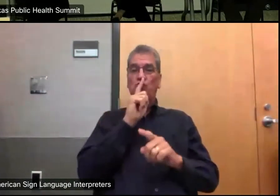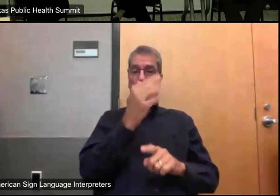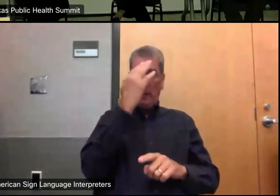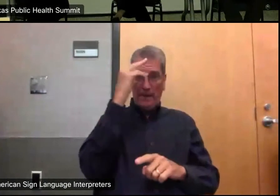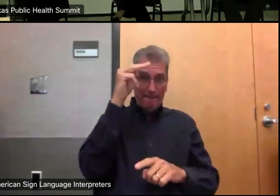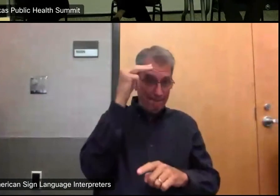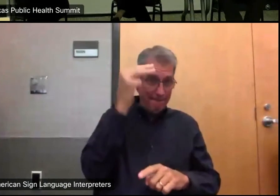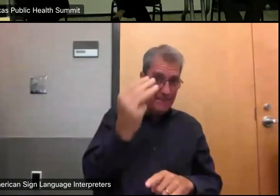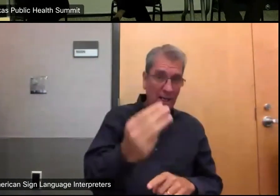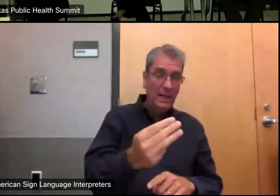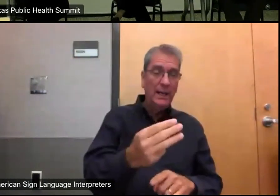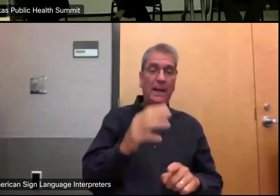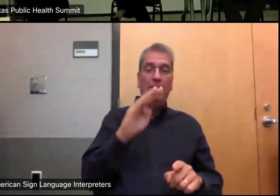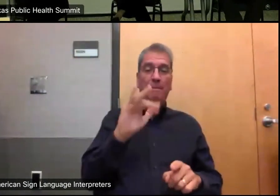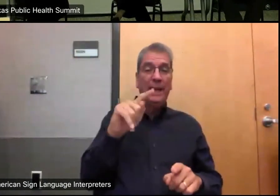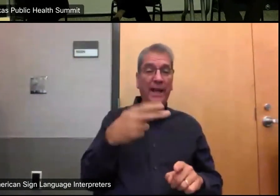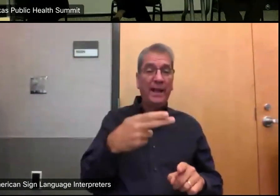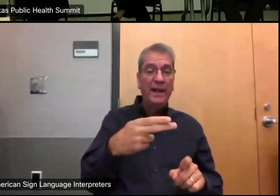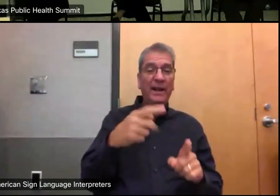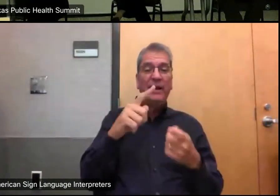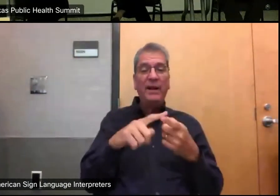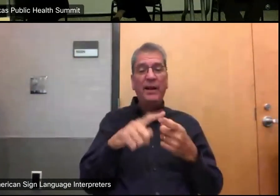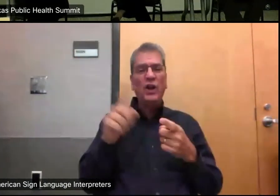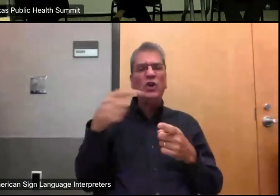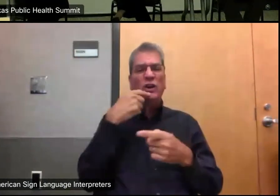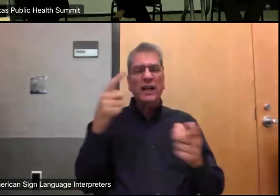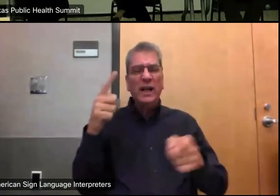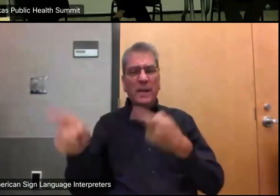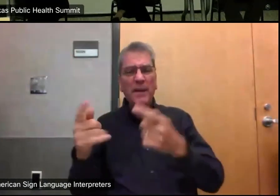like, then in doing your myth that knock down, like, you're telling people about the misinformation